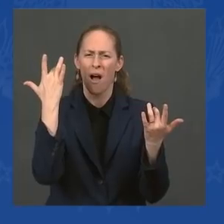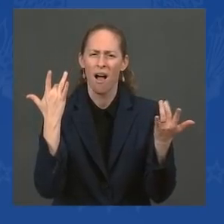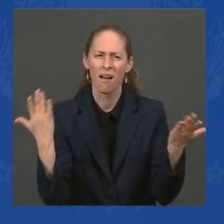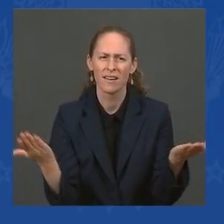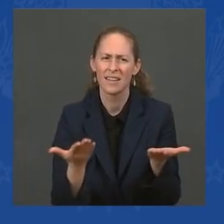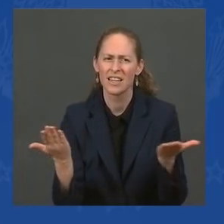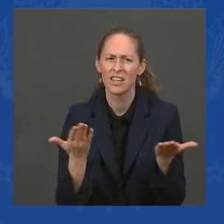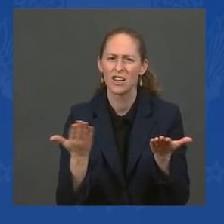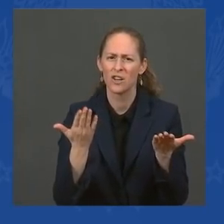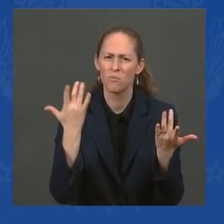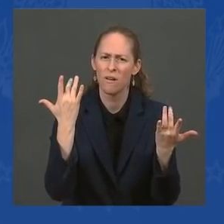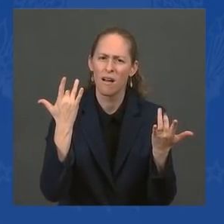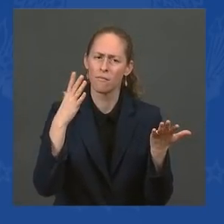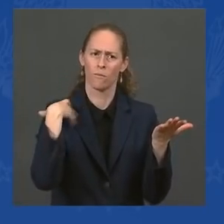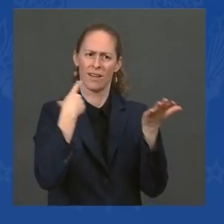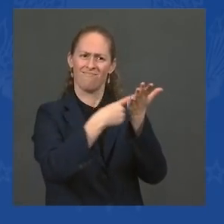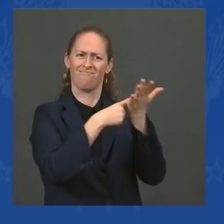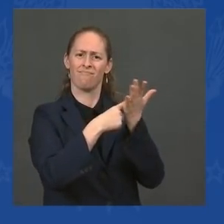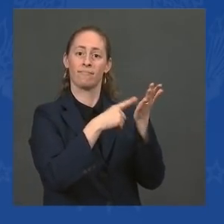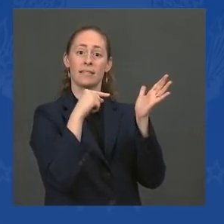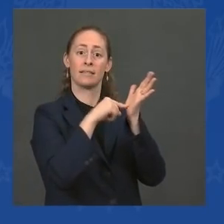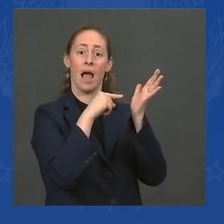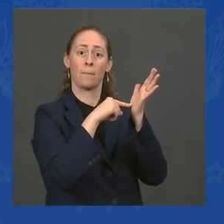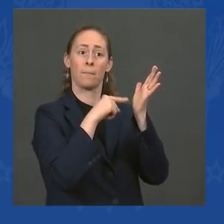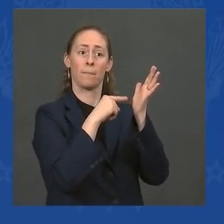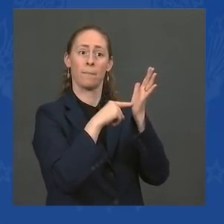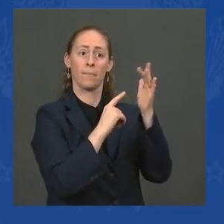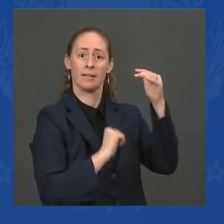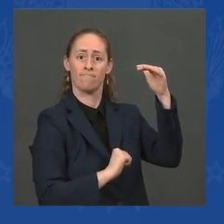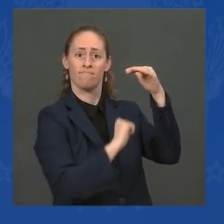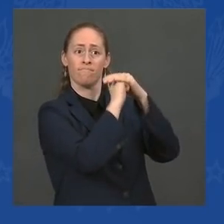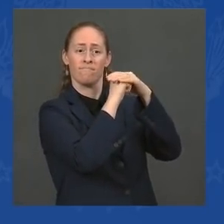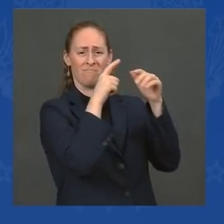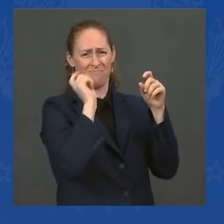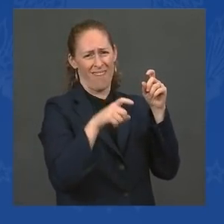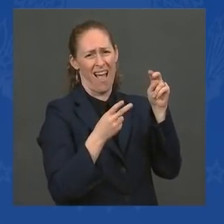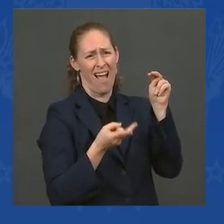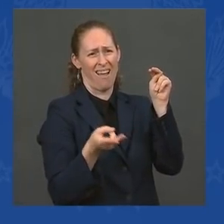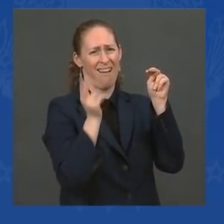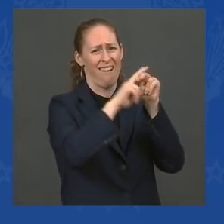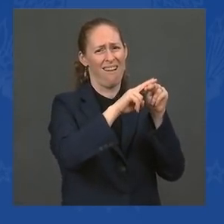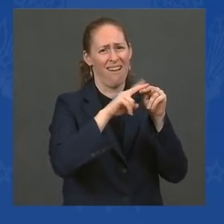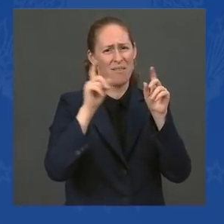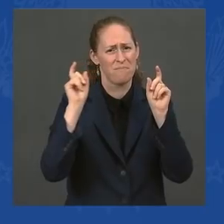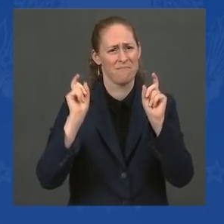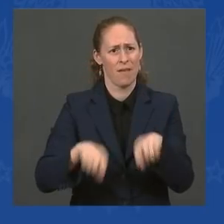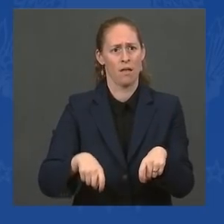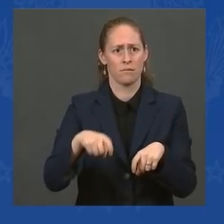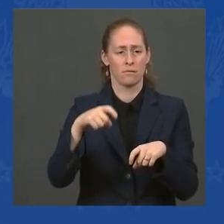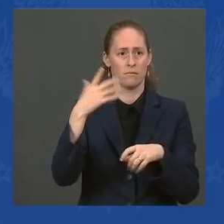We haven't failed to do that since our inception as a country. We need to act. These leaders know the need to act.